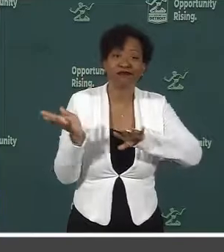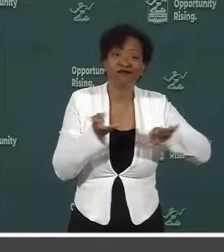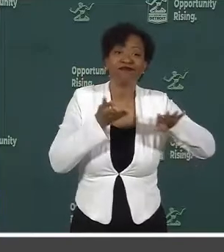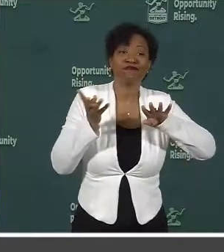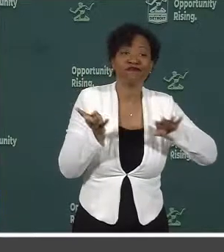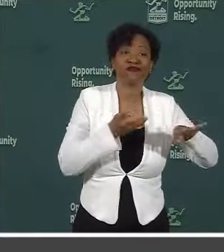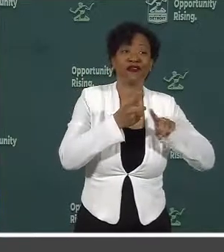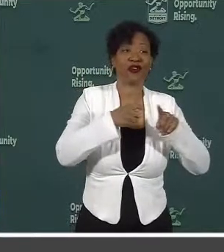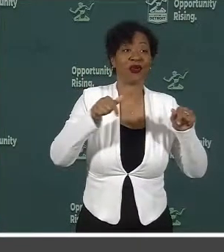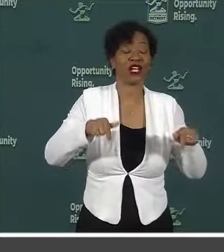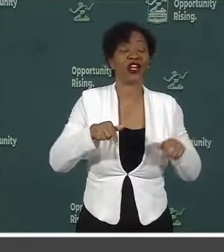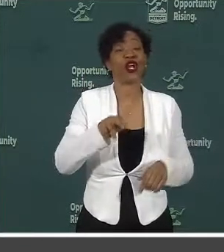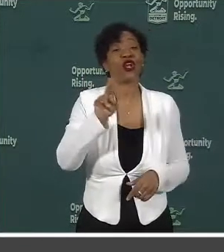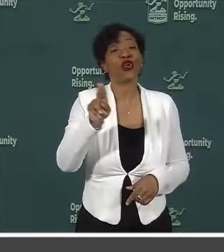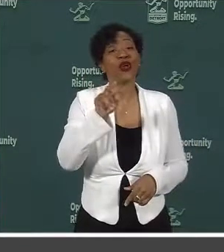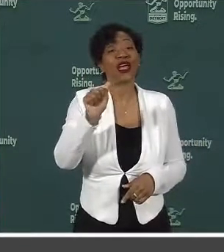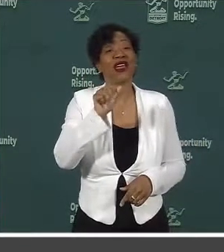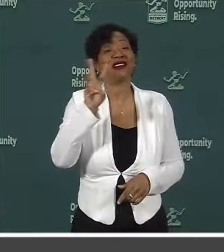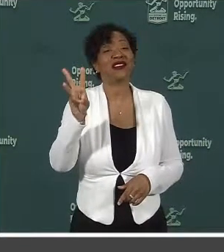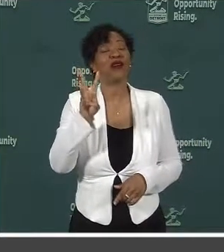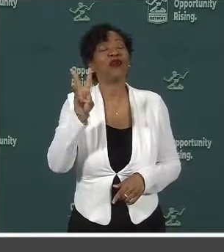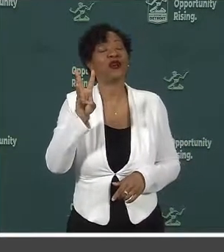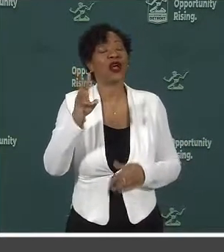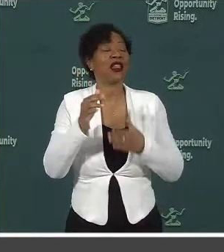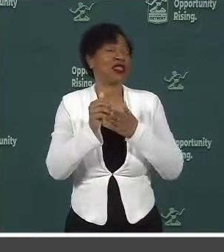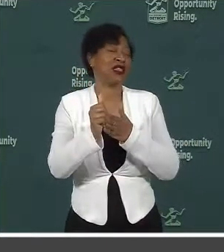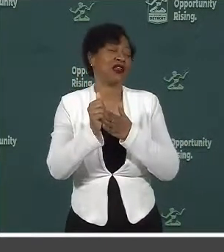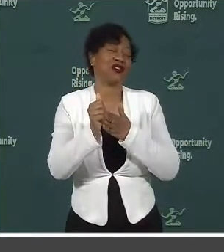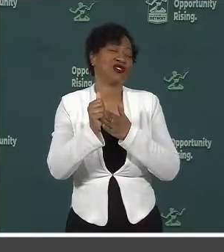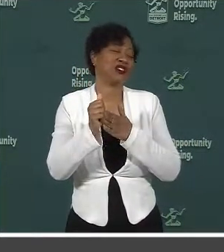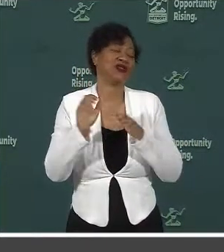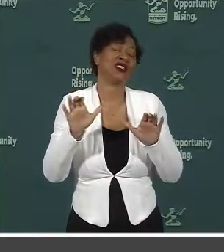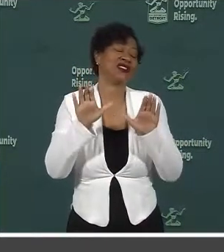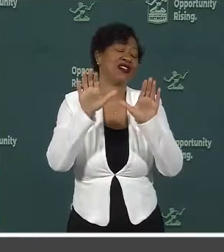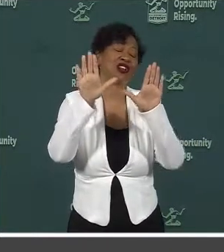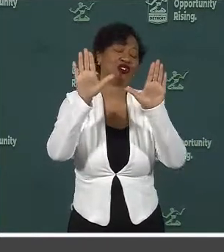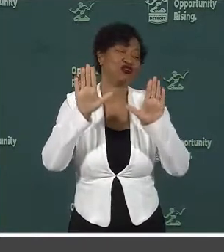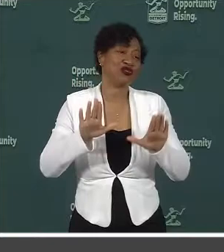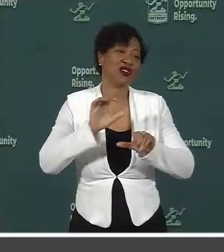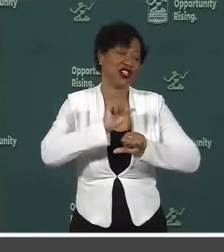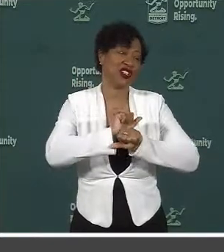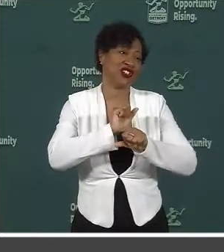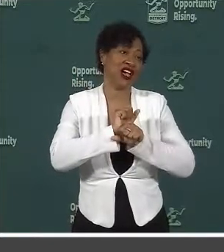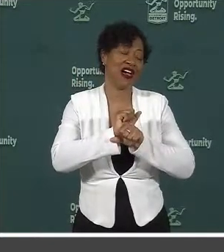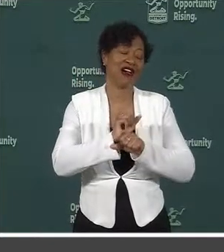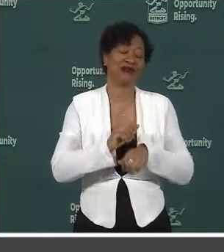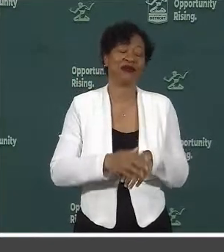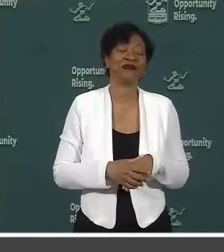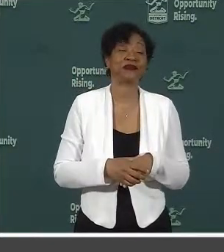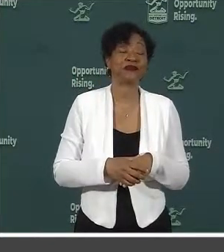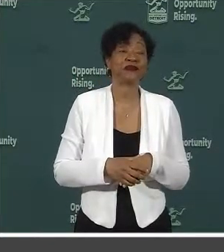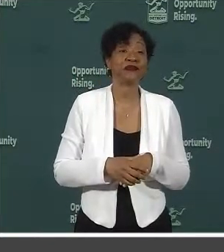LEADERSHIP JUST DID A TERRIFIC JOB I WANT TO >> TALK FOR A MINUTE ABOUT SOMETHING THAT'S REALLY DOMINATED OUR LIVES FOR